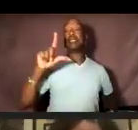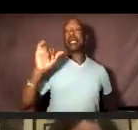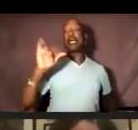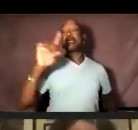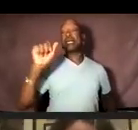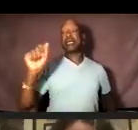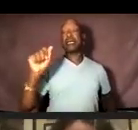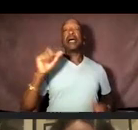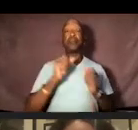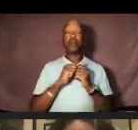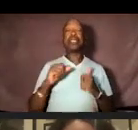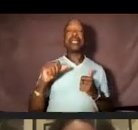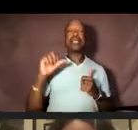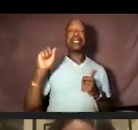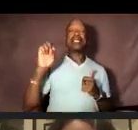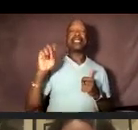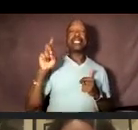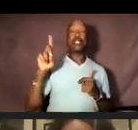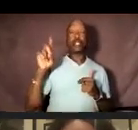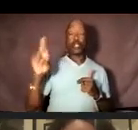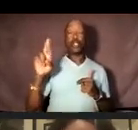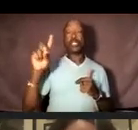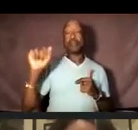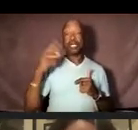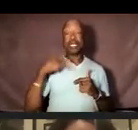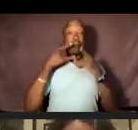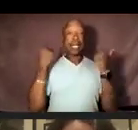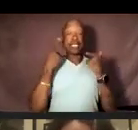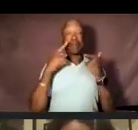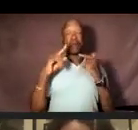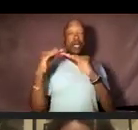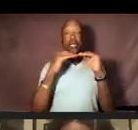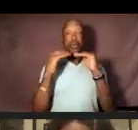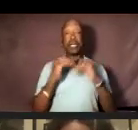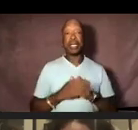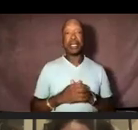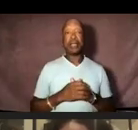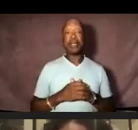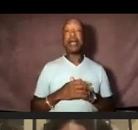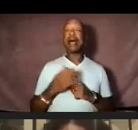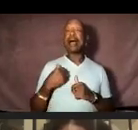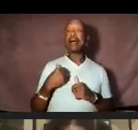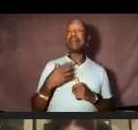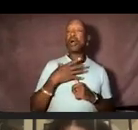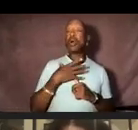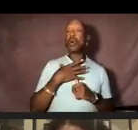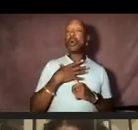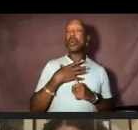and disability action and masks for equity and I am wearing a white honey well n95 I have curly